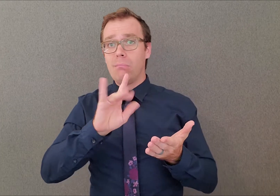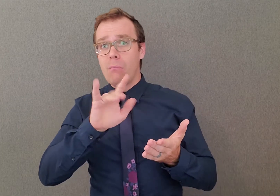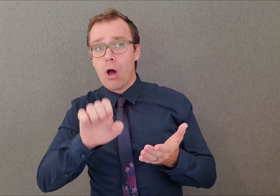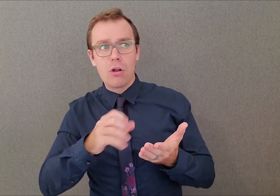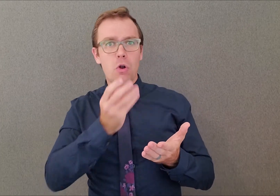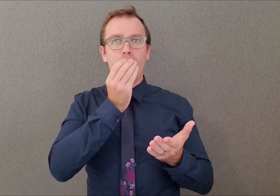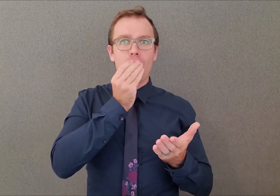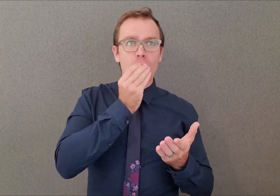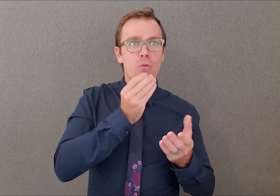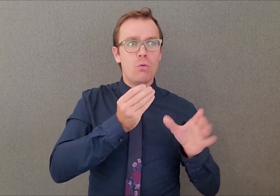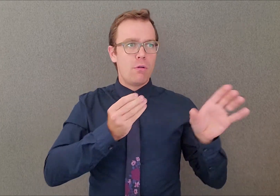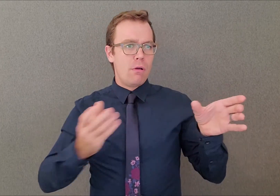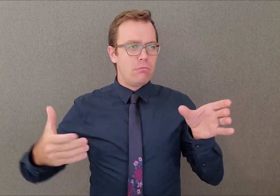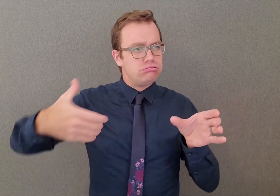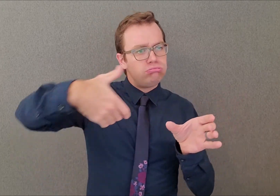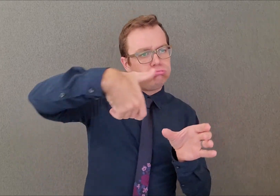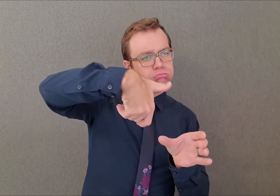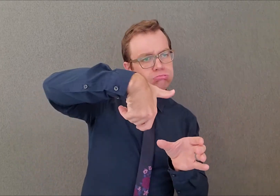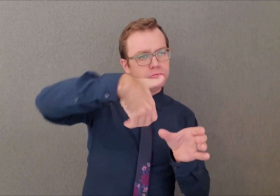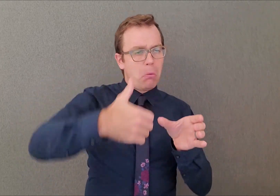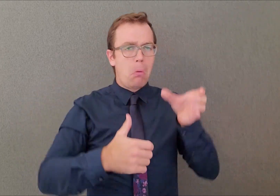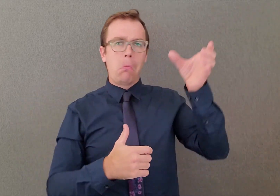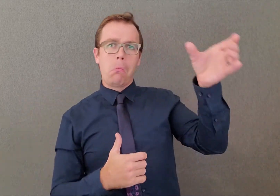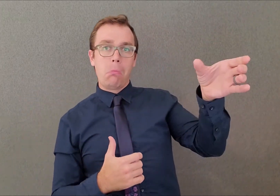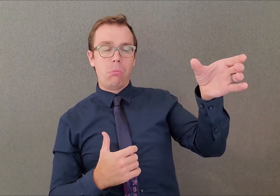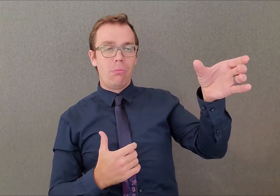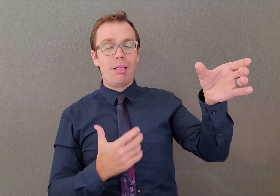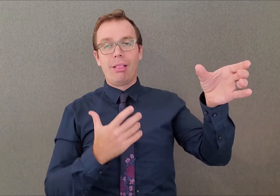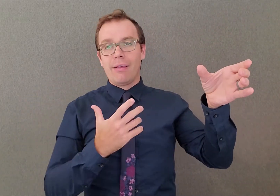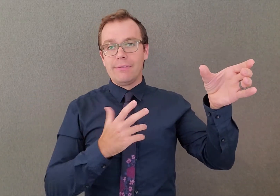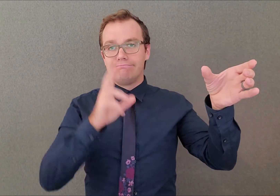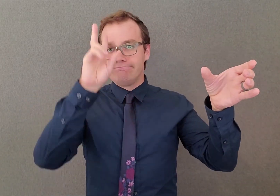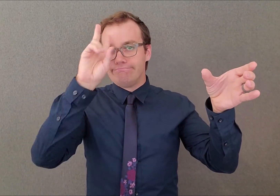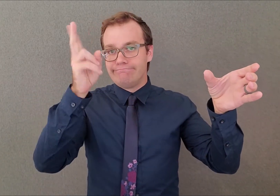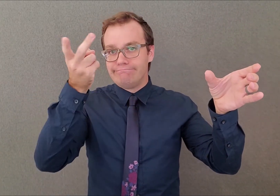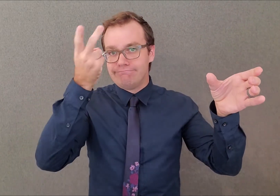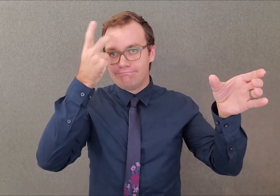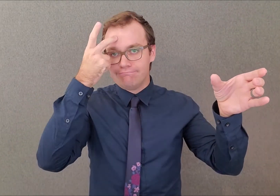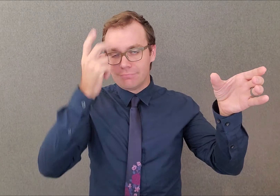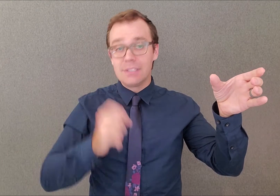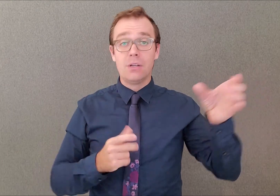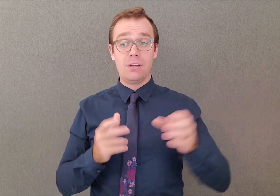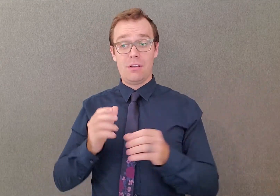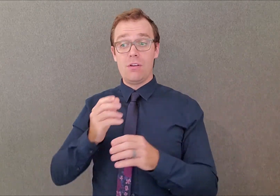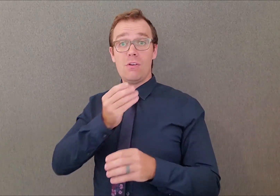to store household and chemical products. Store food and household chemical